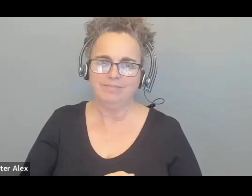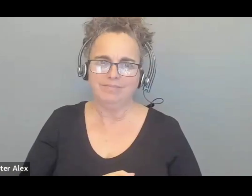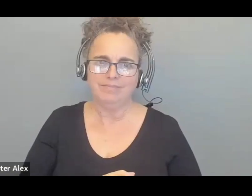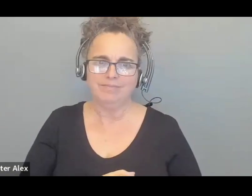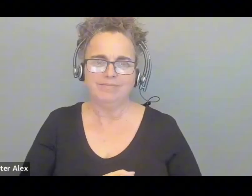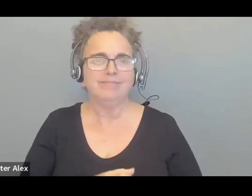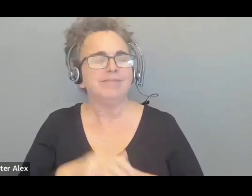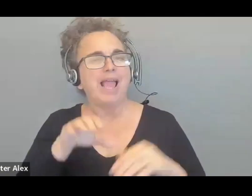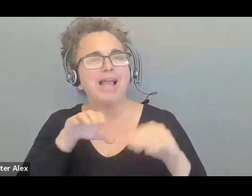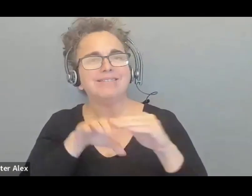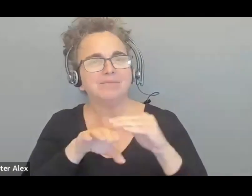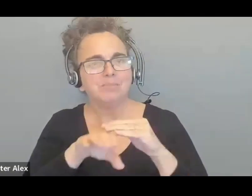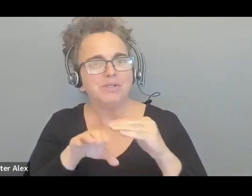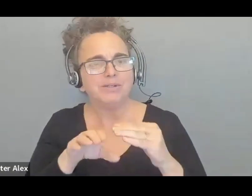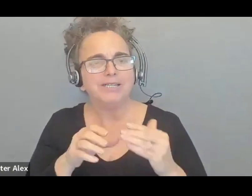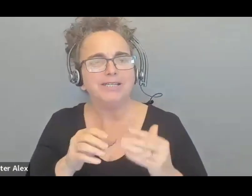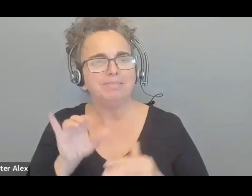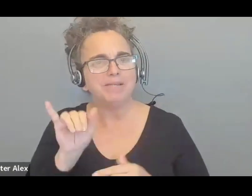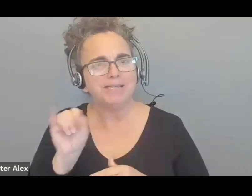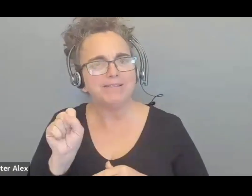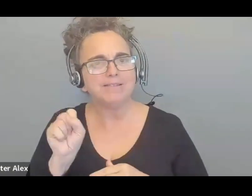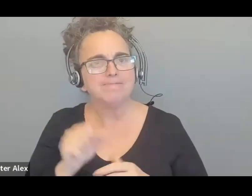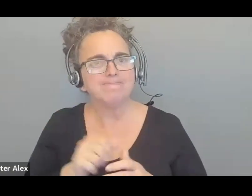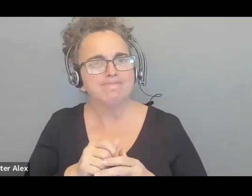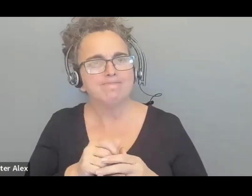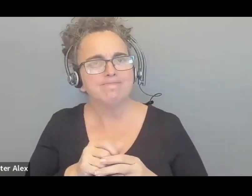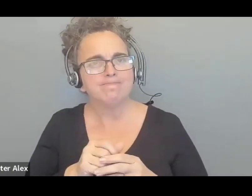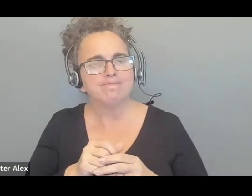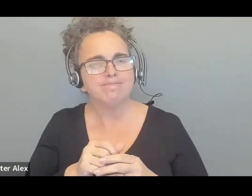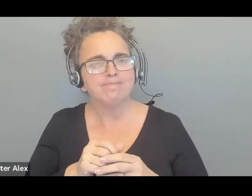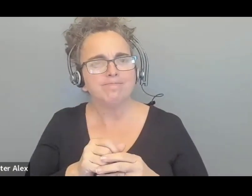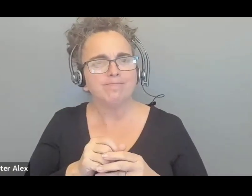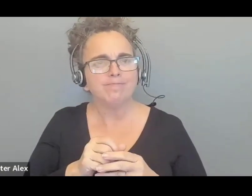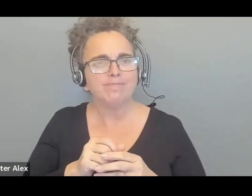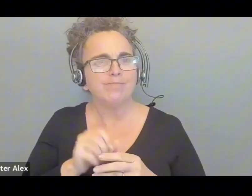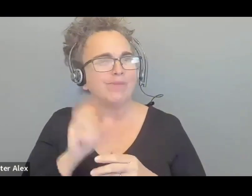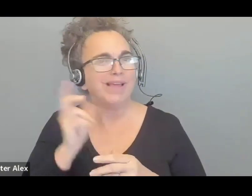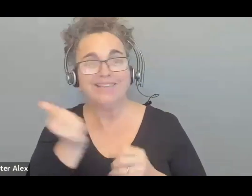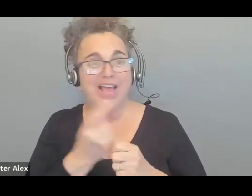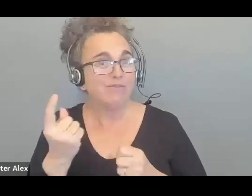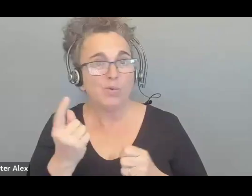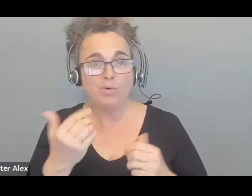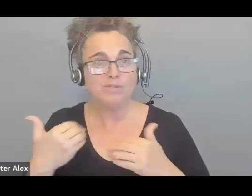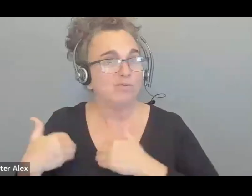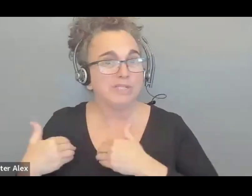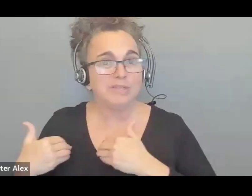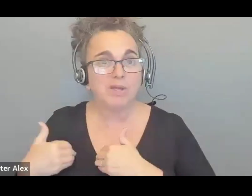Accessibility is everybody's responsibility